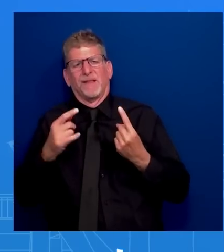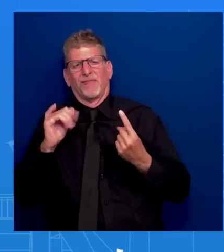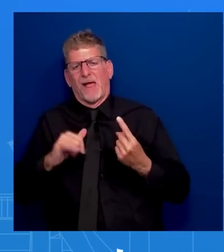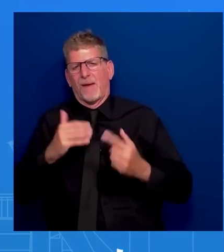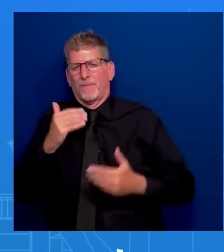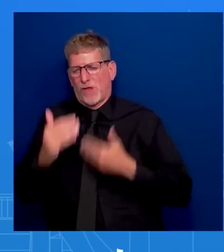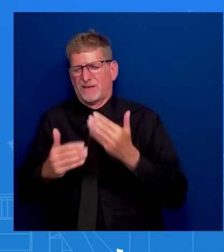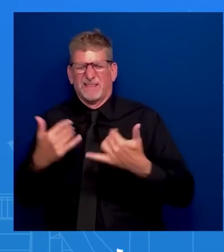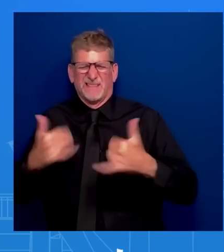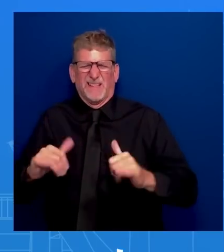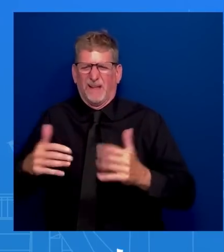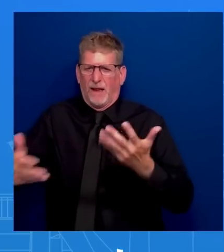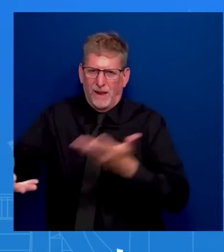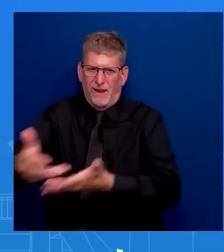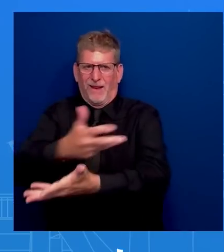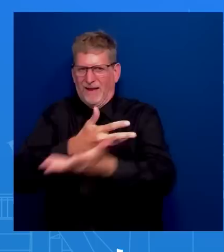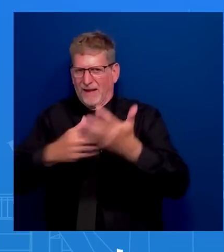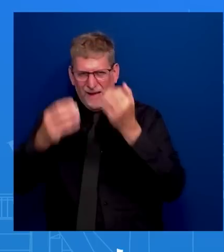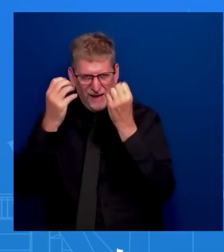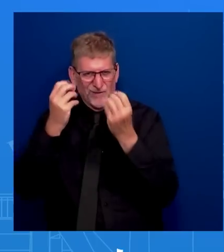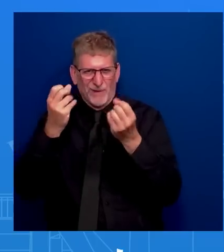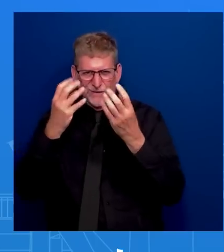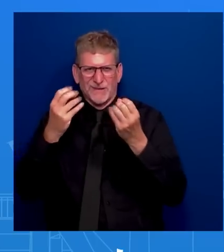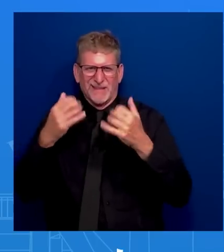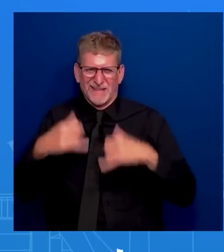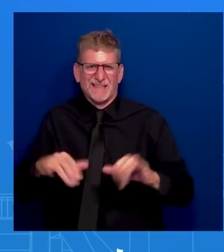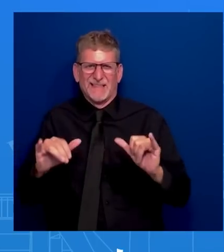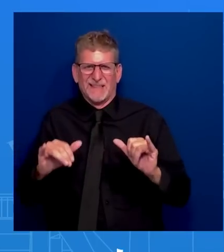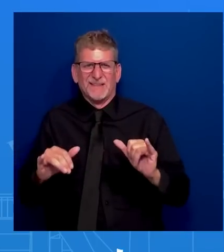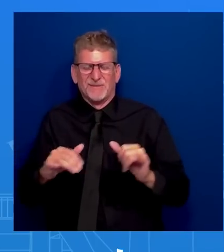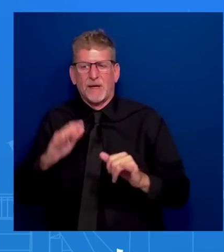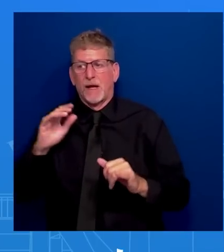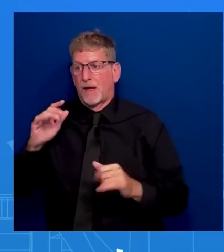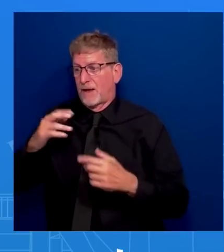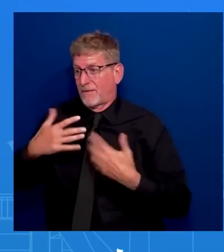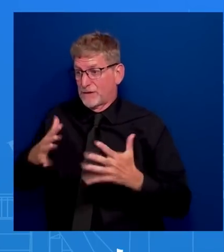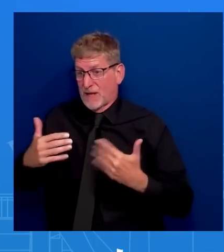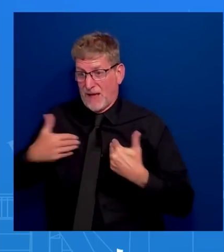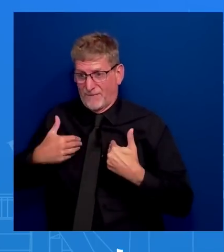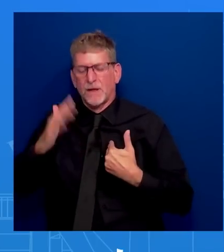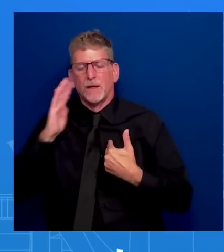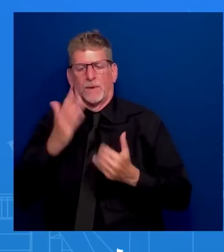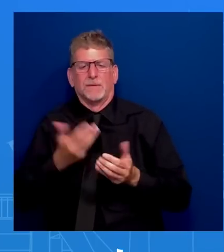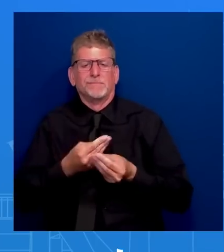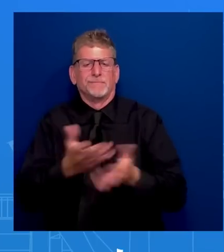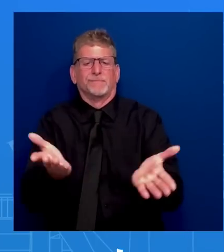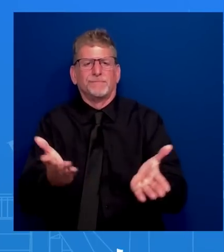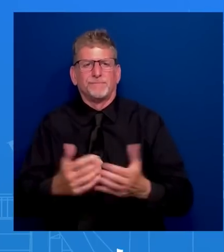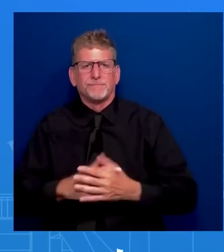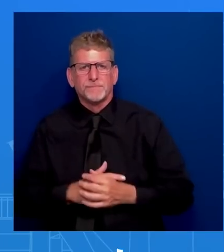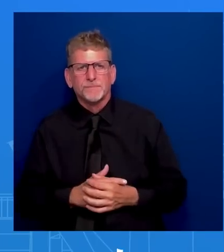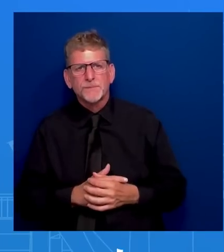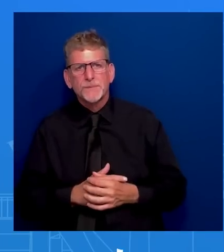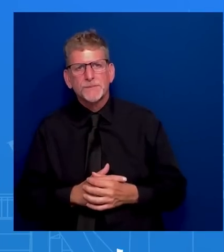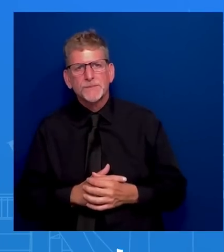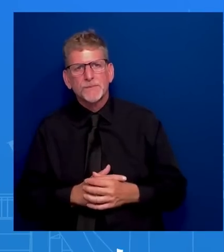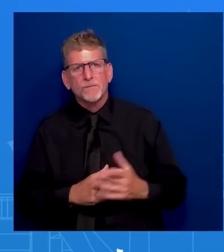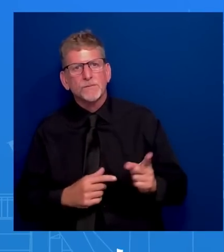The Press: So that's the wait on, like, agency level and department level. You haven't -- the White House hasn't received anything -- Ms. Jean-Pierre: From what I understand, this is department and agency levels. The Press: And there's no set timeline